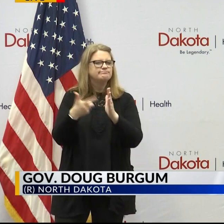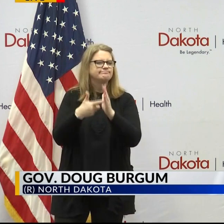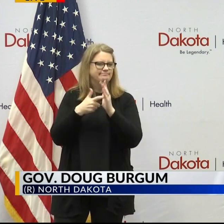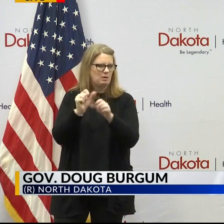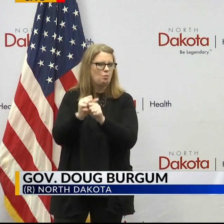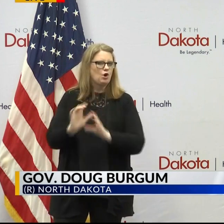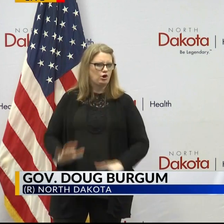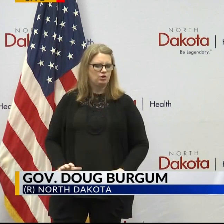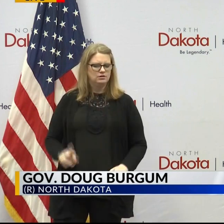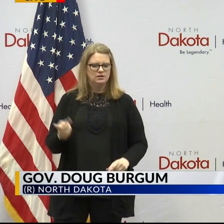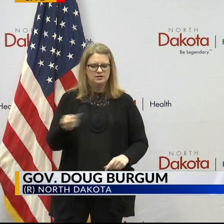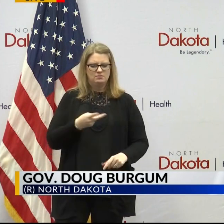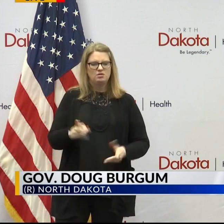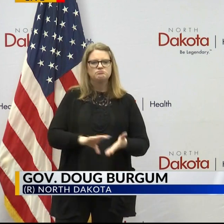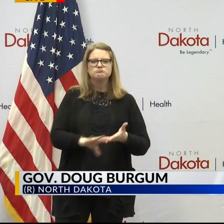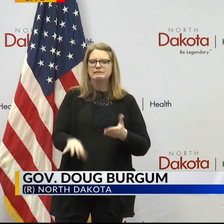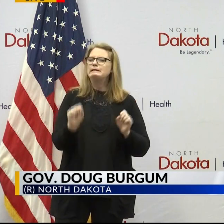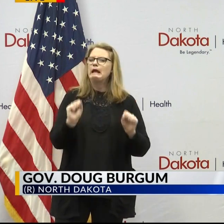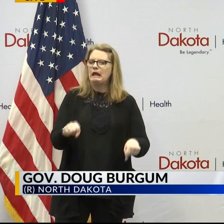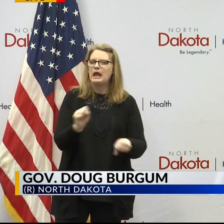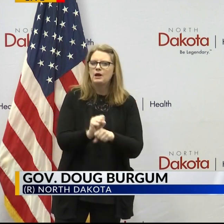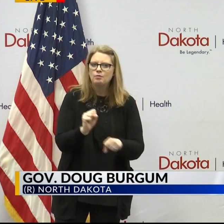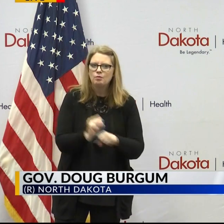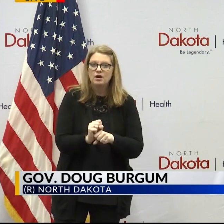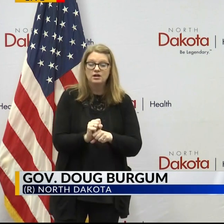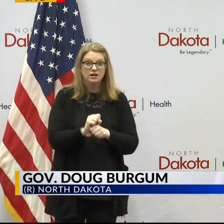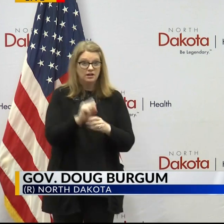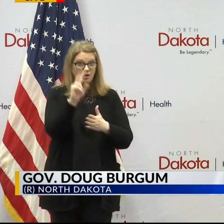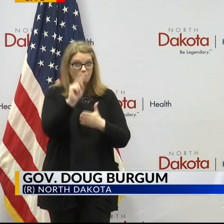INCLUDING THE TOOTH FAIRY, IN CASE EAT TOO MUCH CANDY THIS